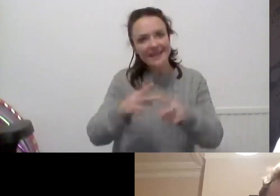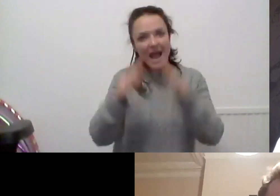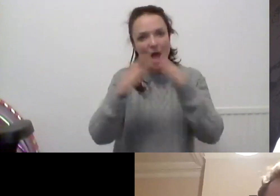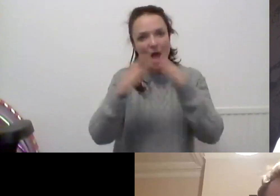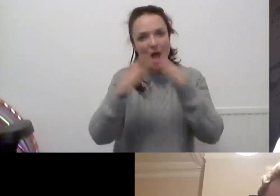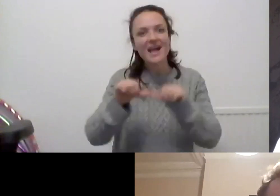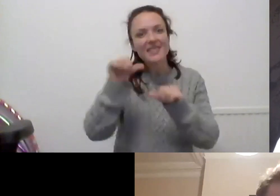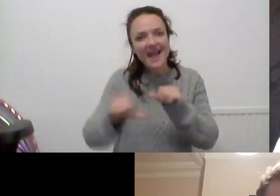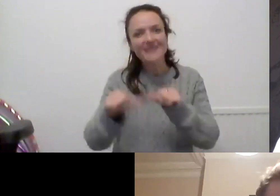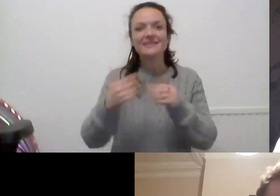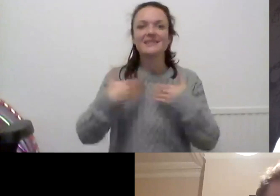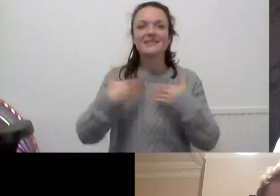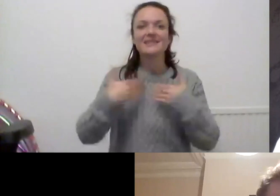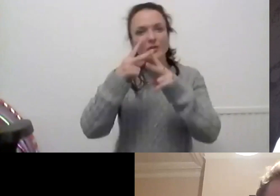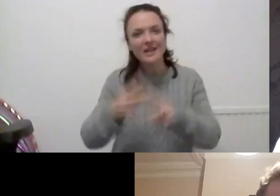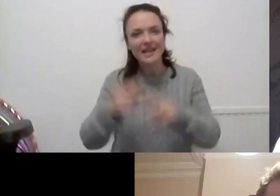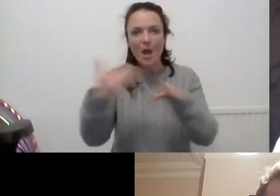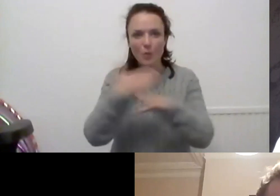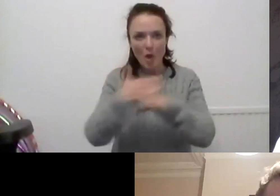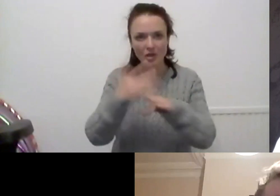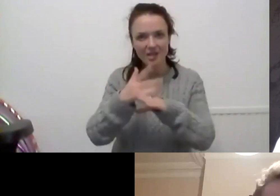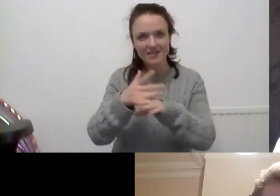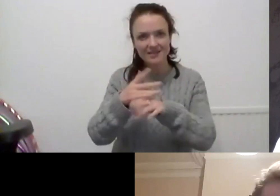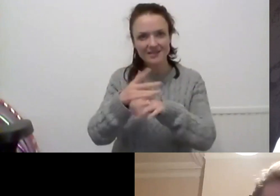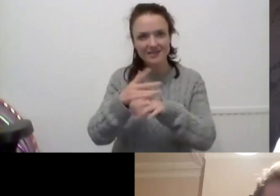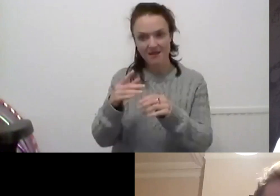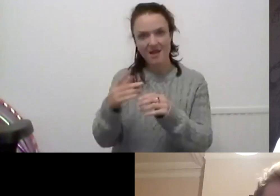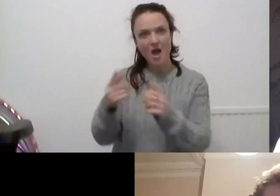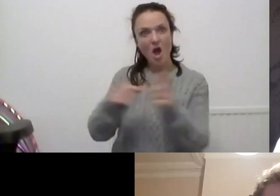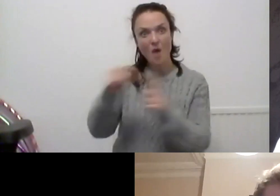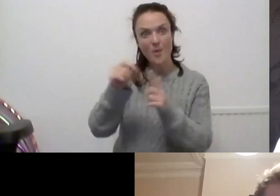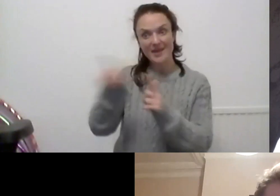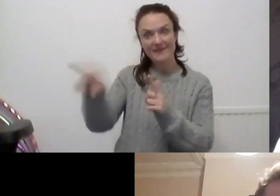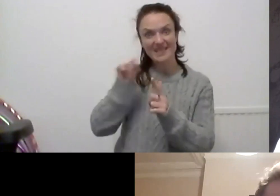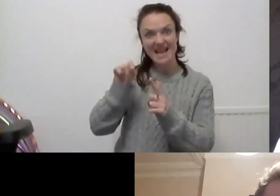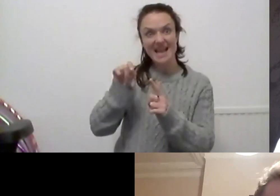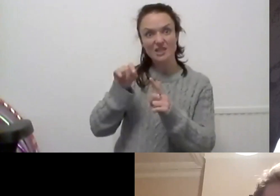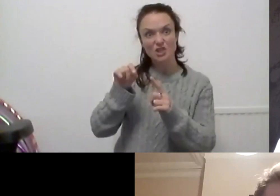done by invitation to appointment. And now that we have the oxygen vaccine, and that one can be